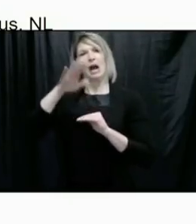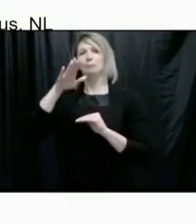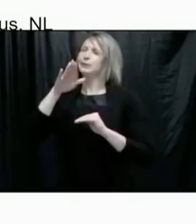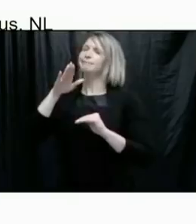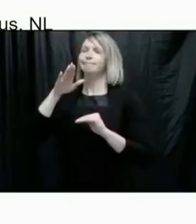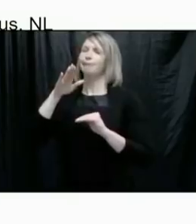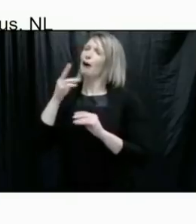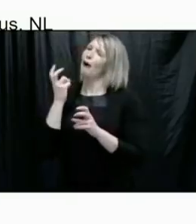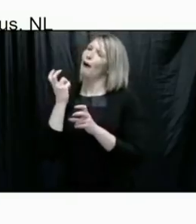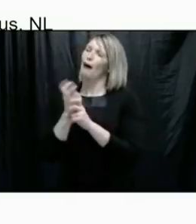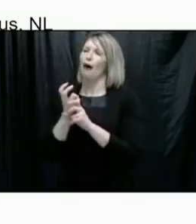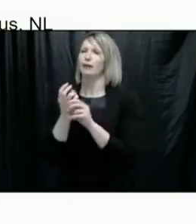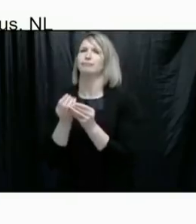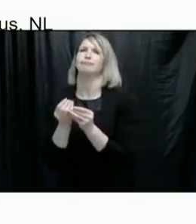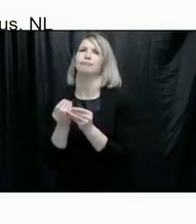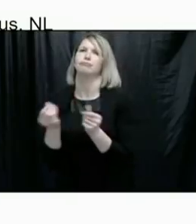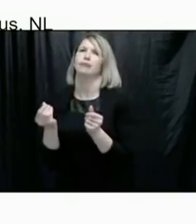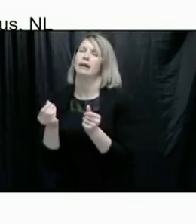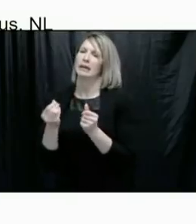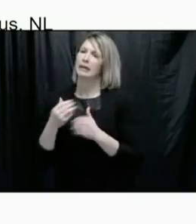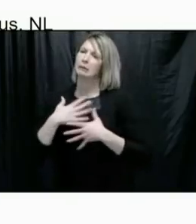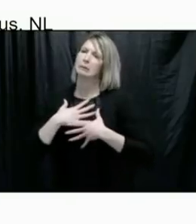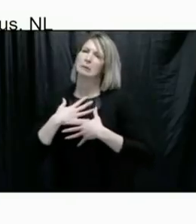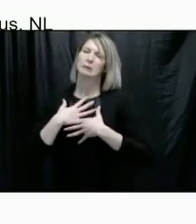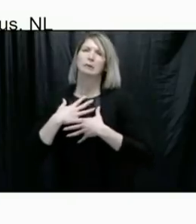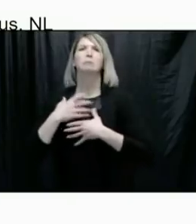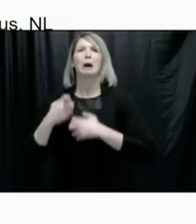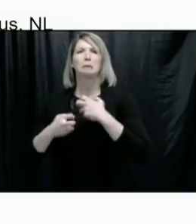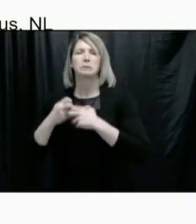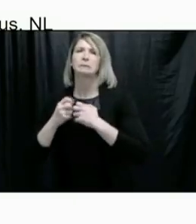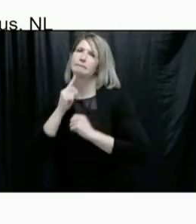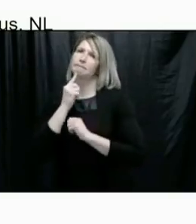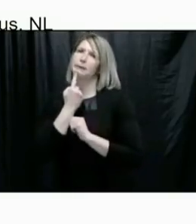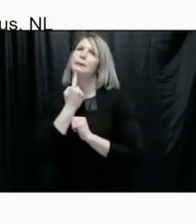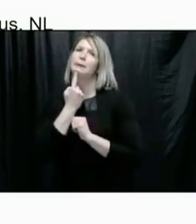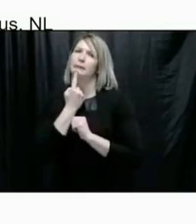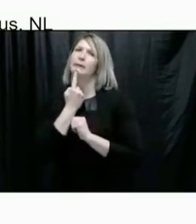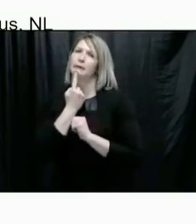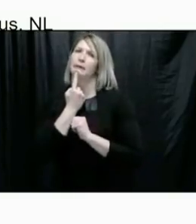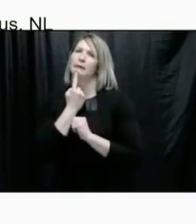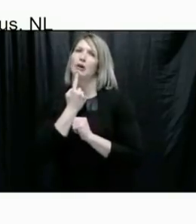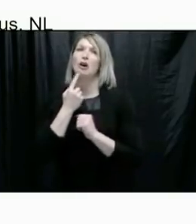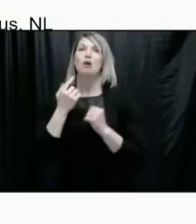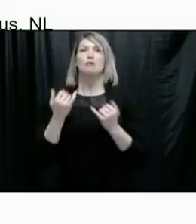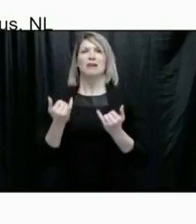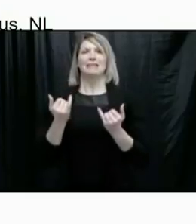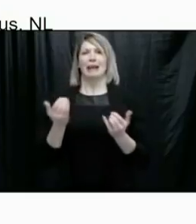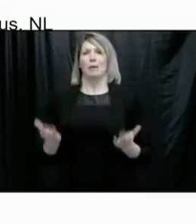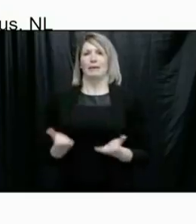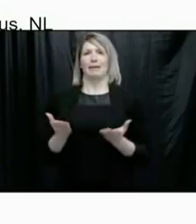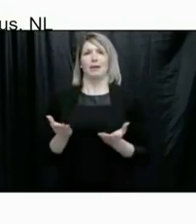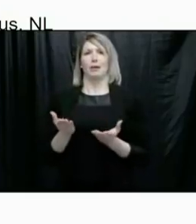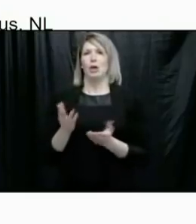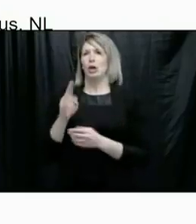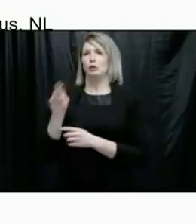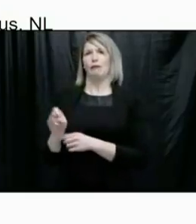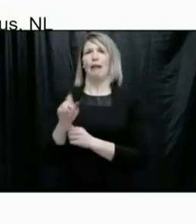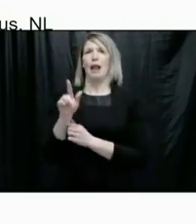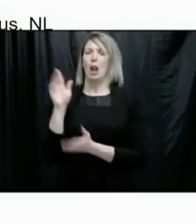OLD ARE, THOSE OVER THE AGE OF 70 DON'T DO WELL. WE DON'T SEE IT IN OUR DATA BECAUSE WE DON'T HAVE AS MANY